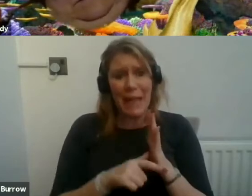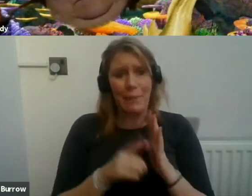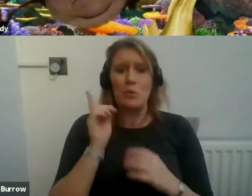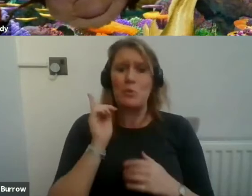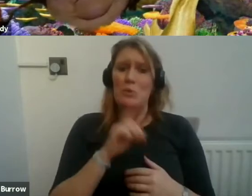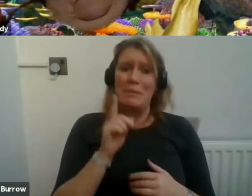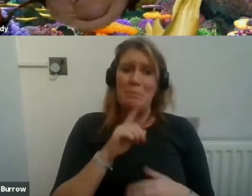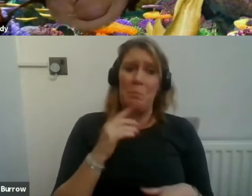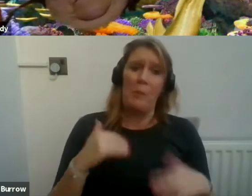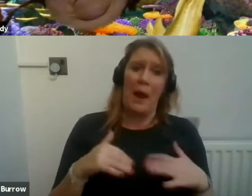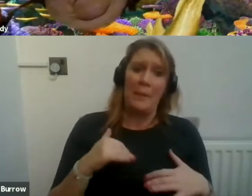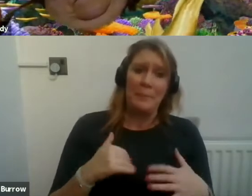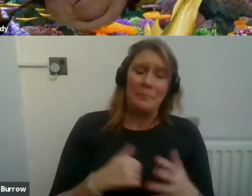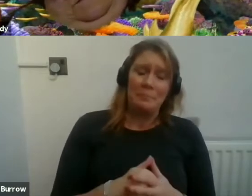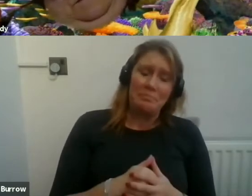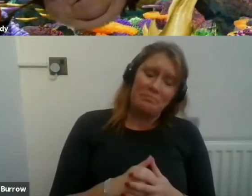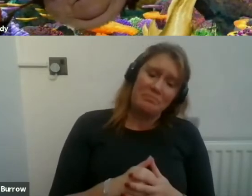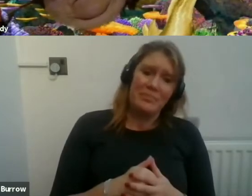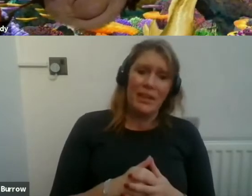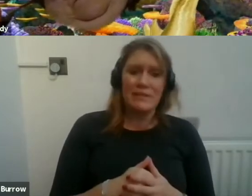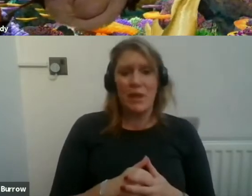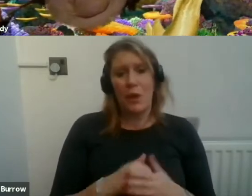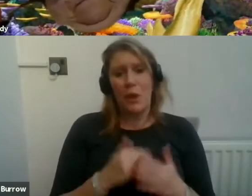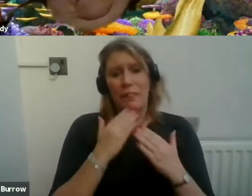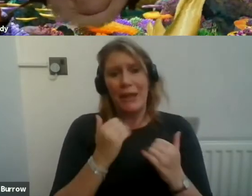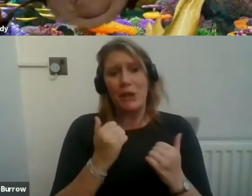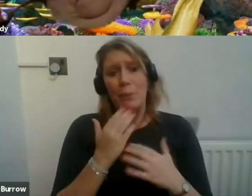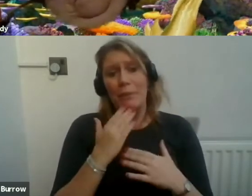So, please, do tune in tonight and see